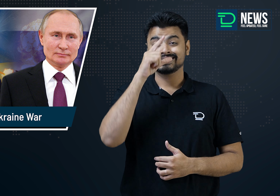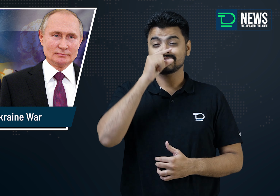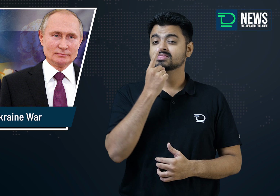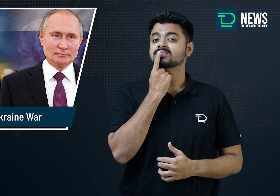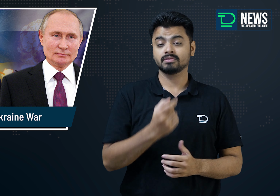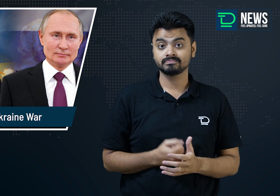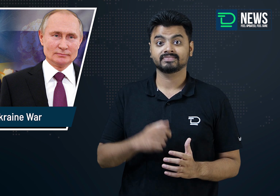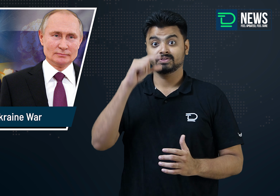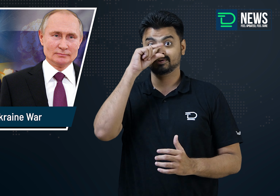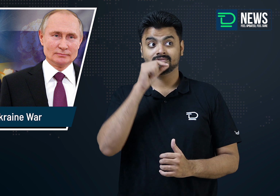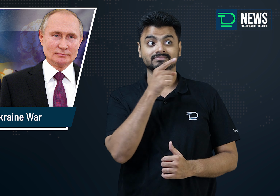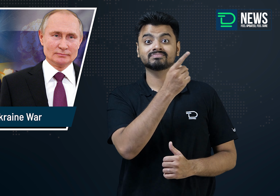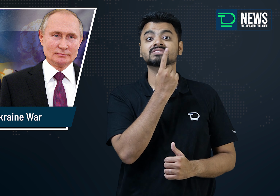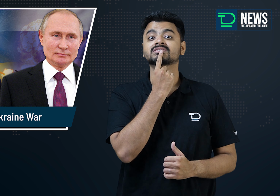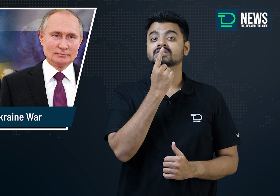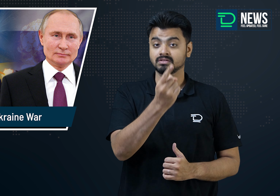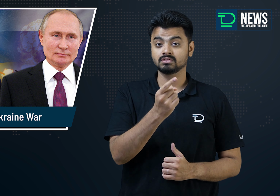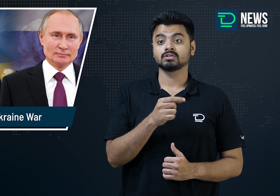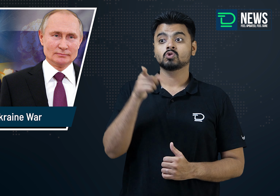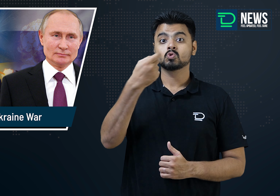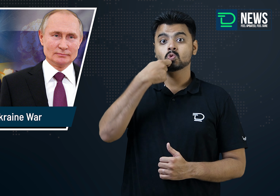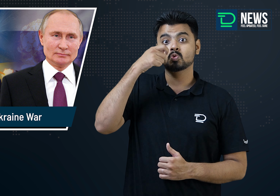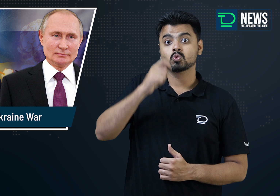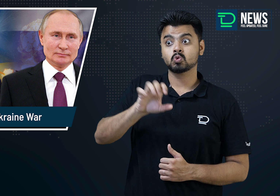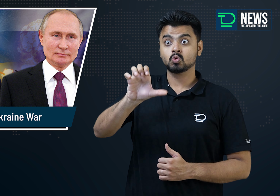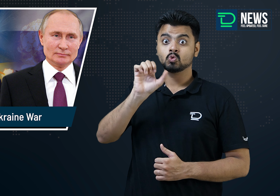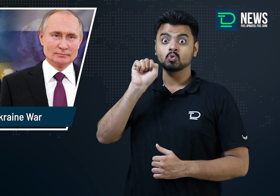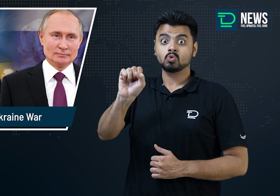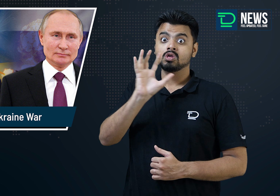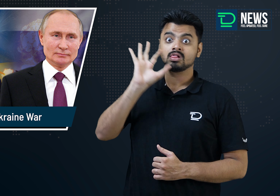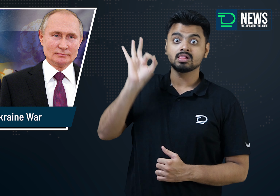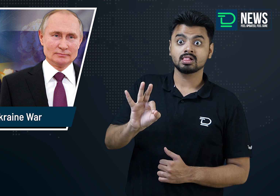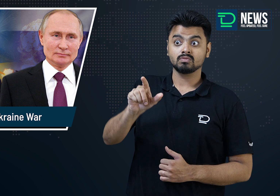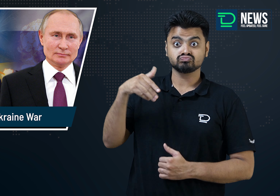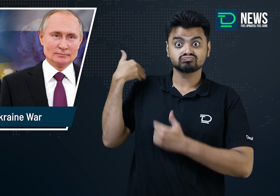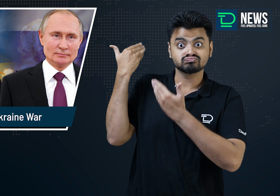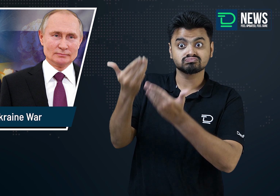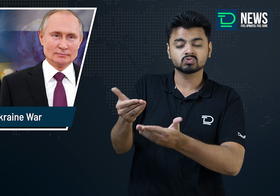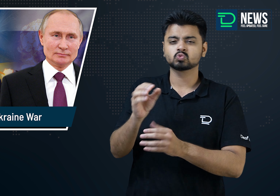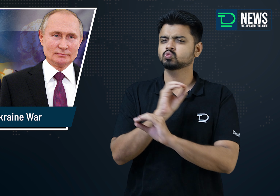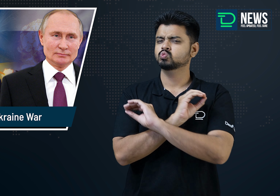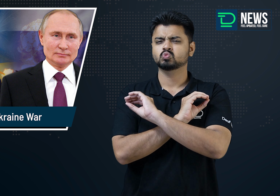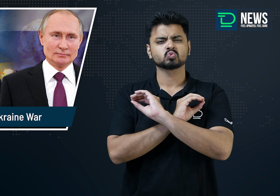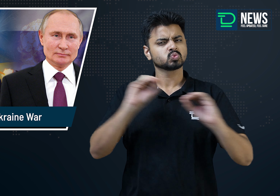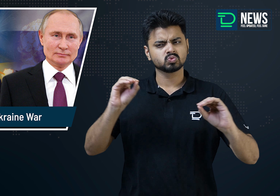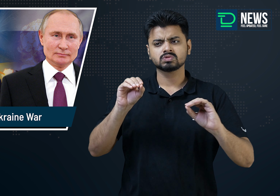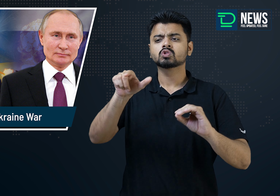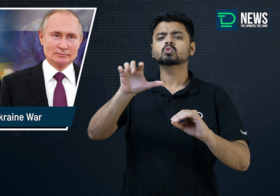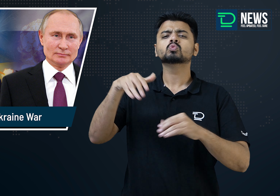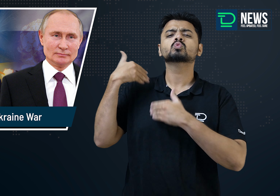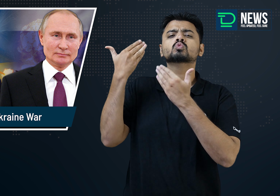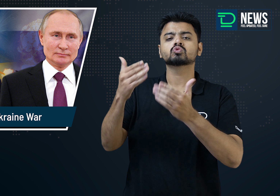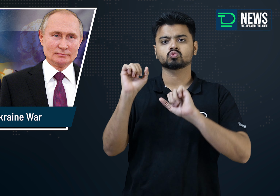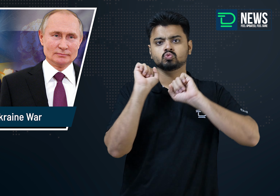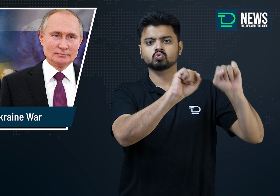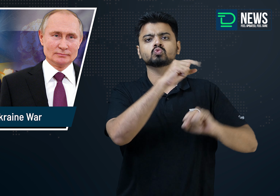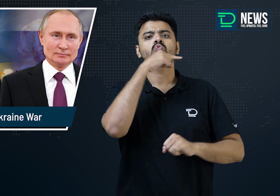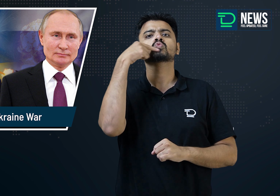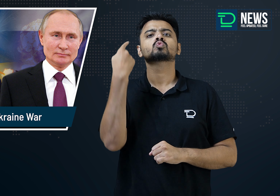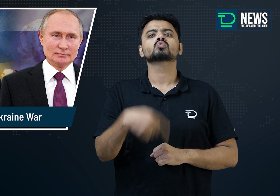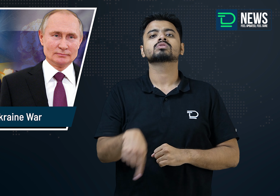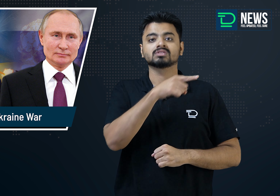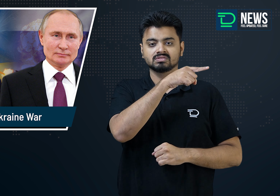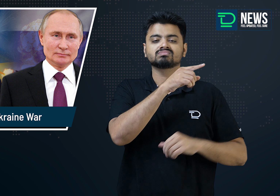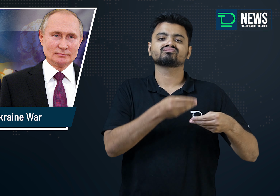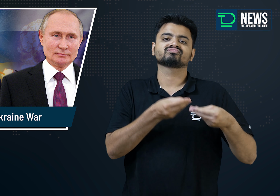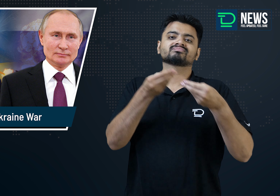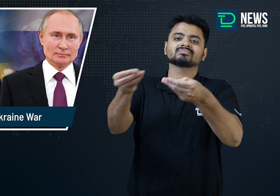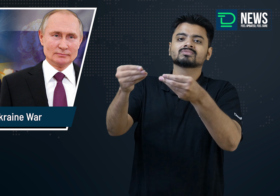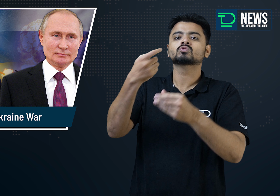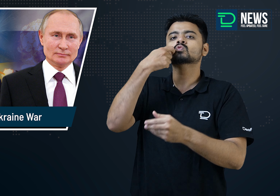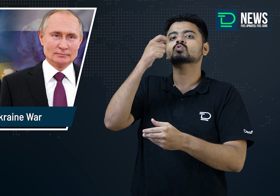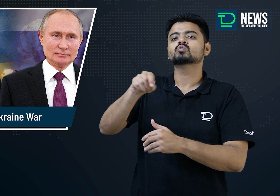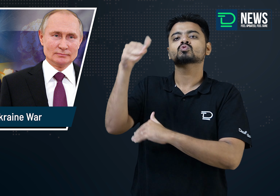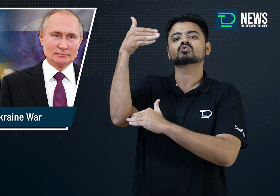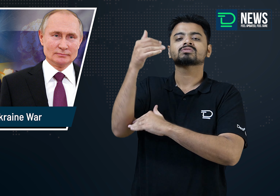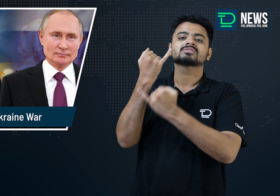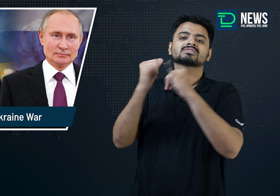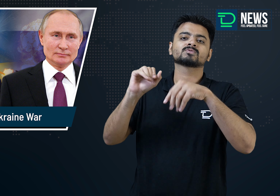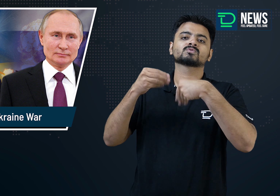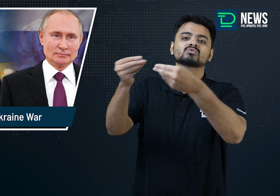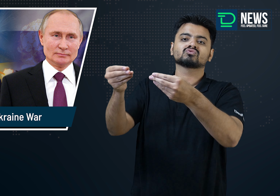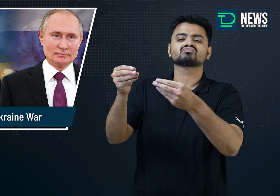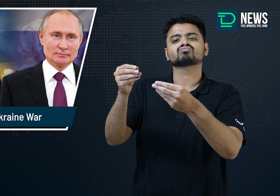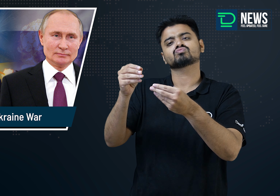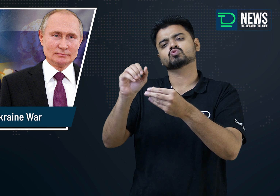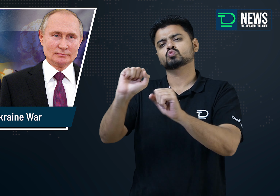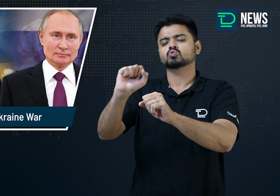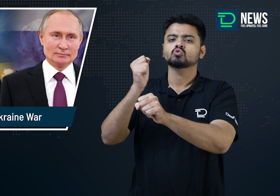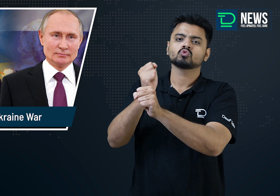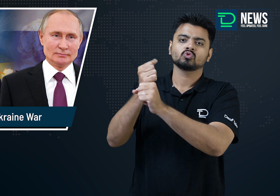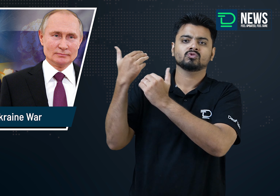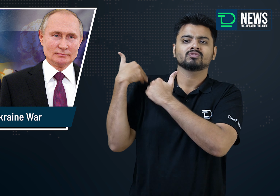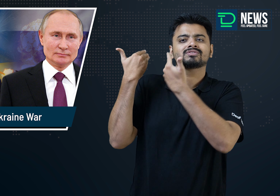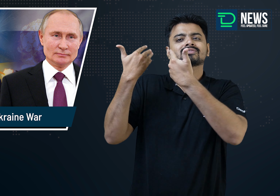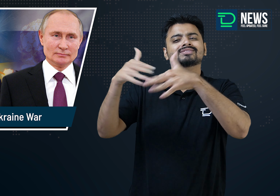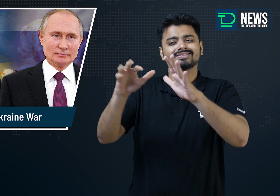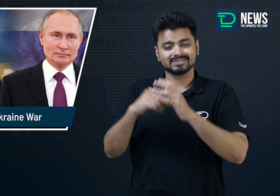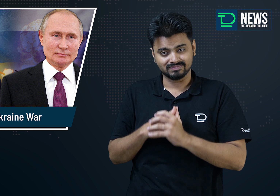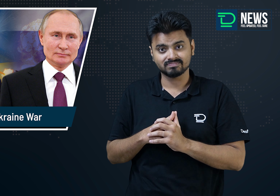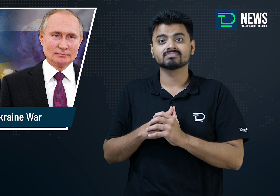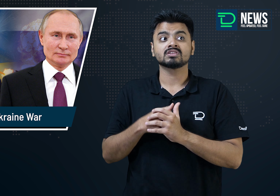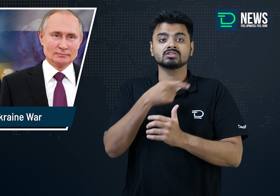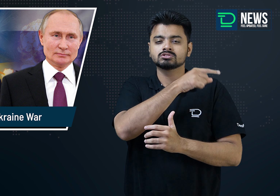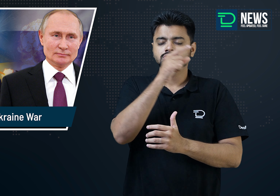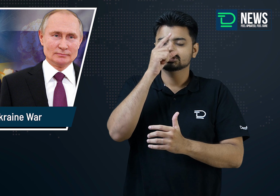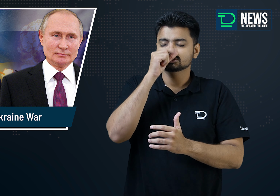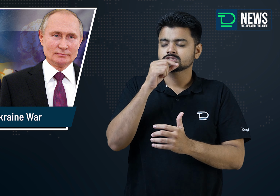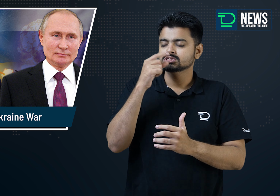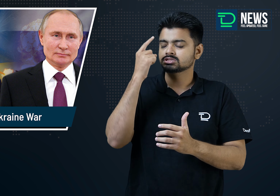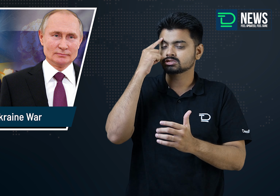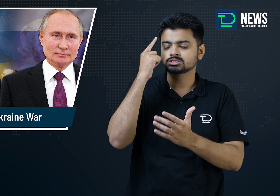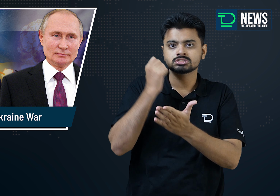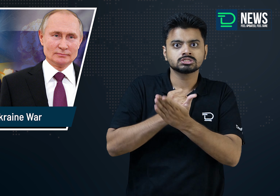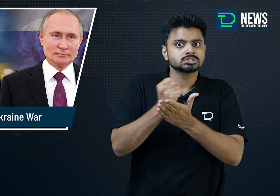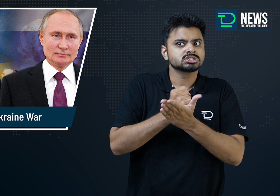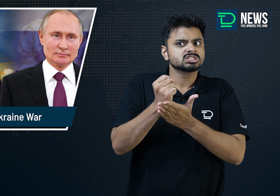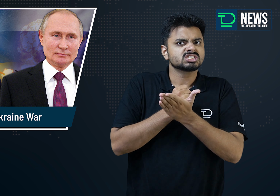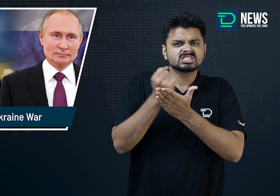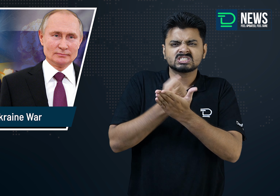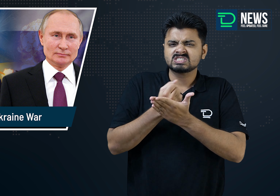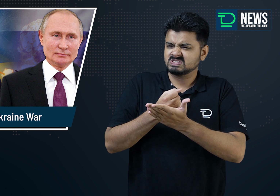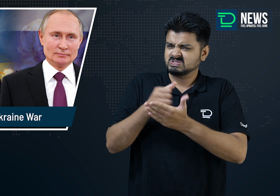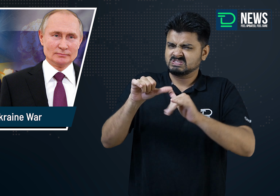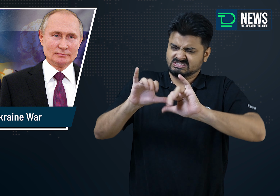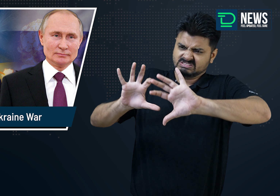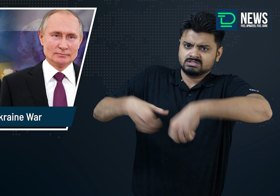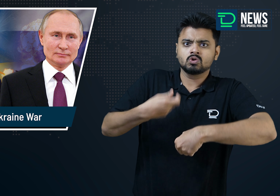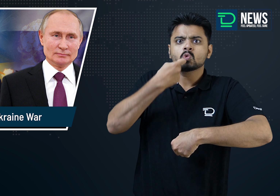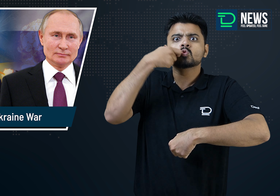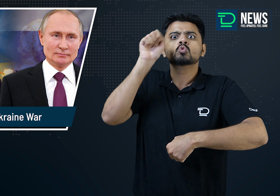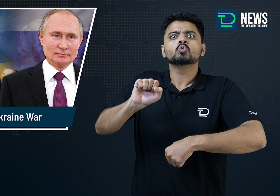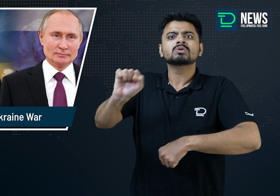Putin claims Ukraine isn’t a real country.